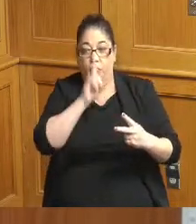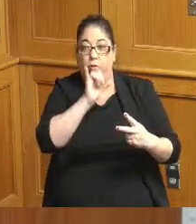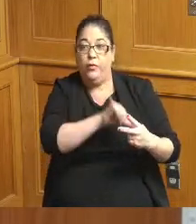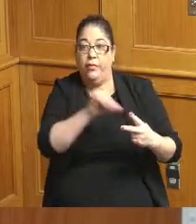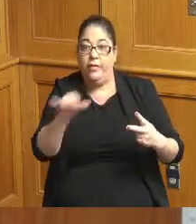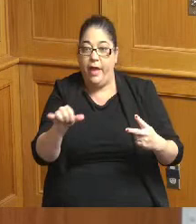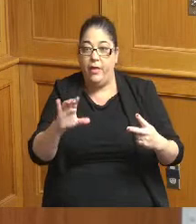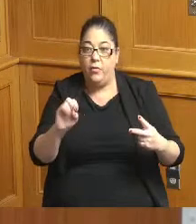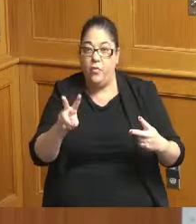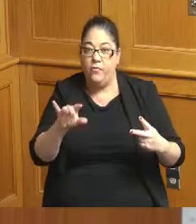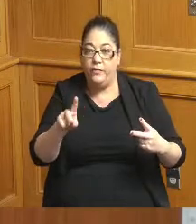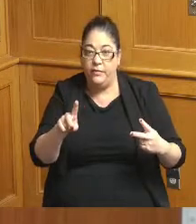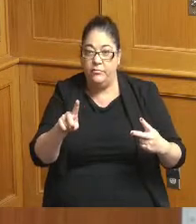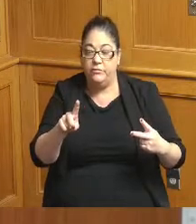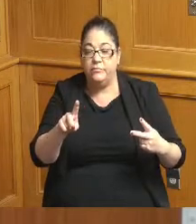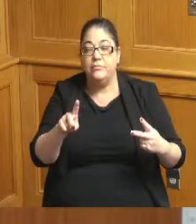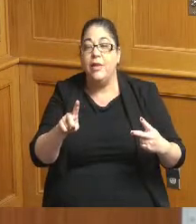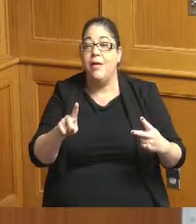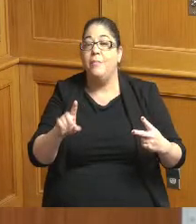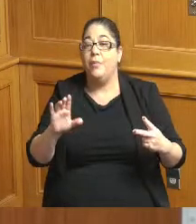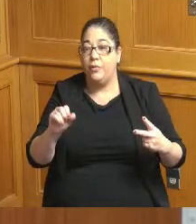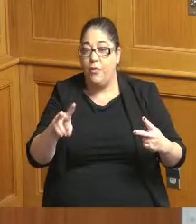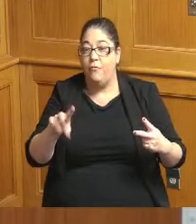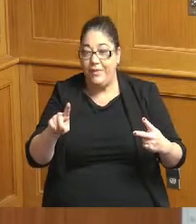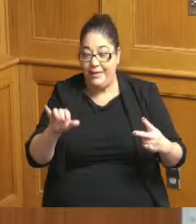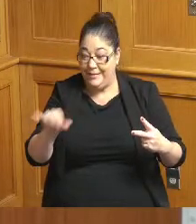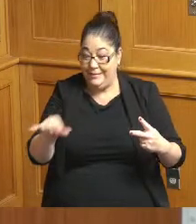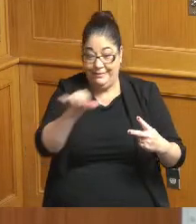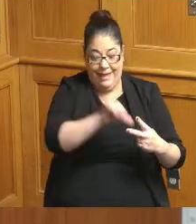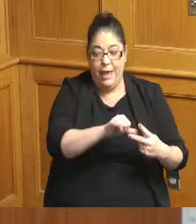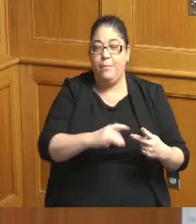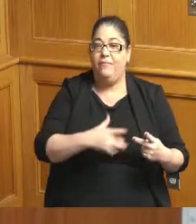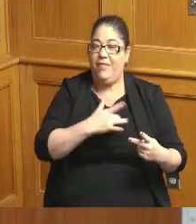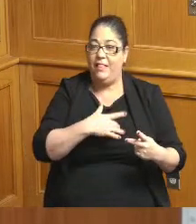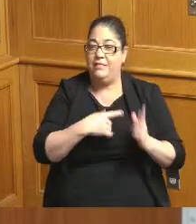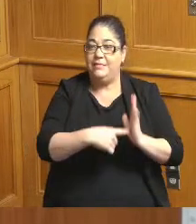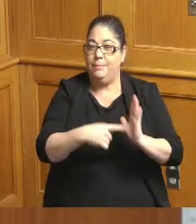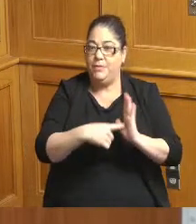present itself very much like a sinus infection so if someone is feeling sick I continue to